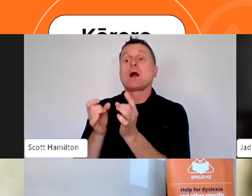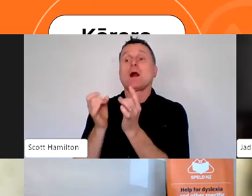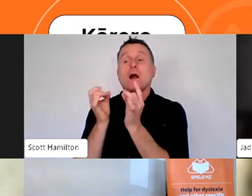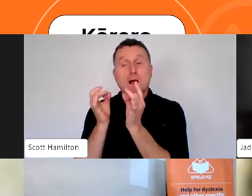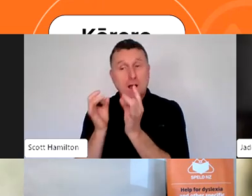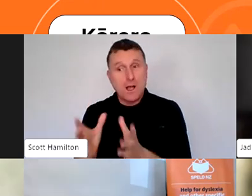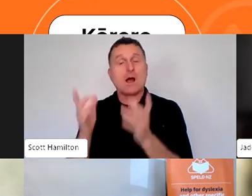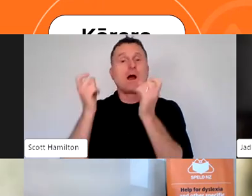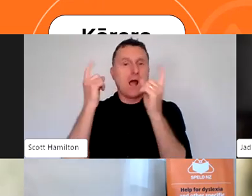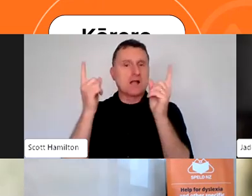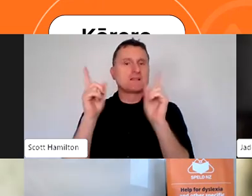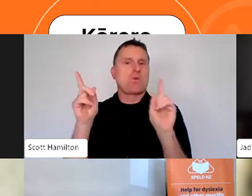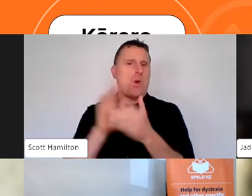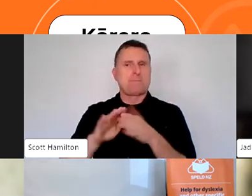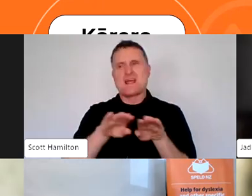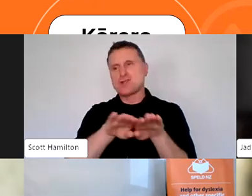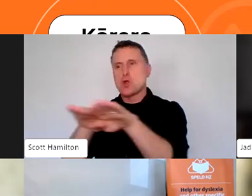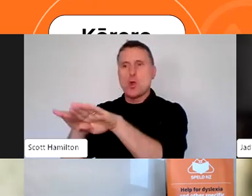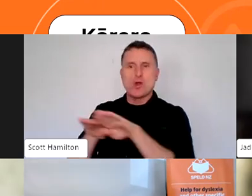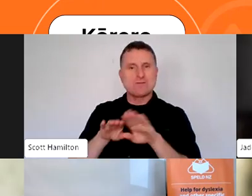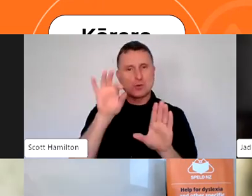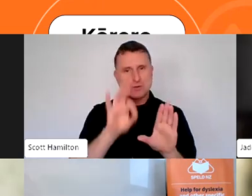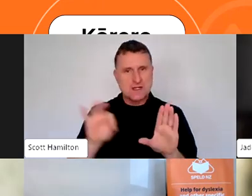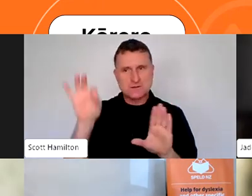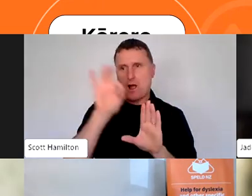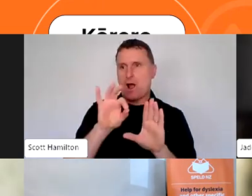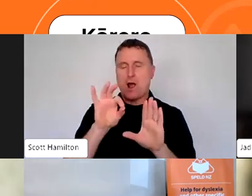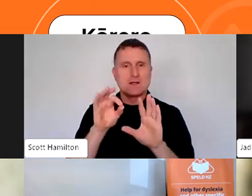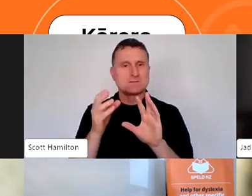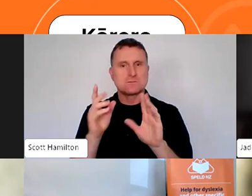is universal design for learning. How do we start from really knowing